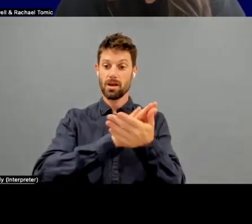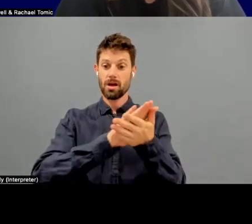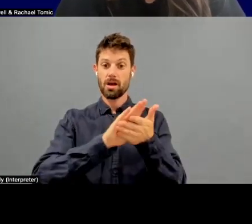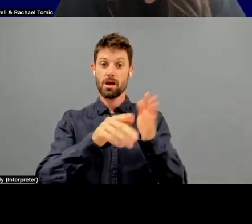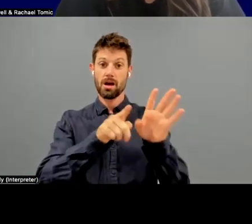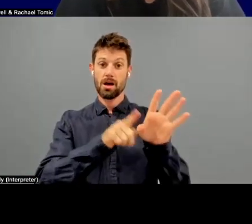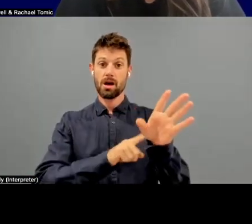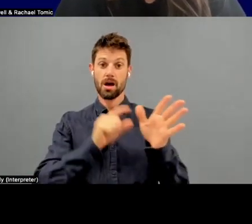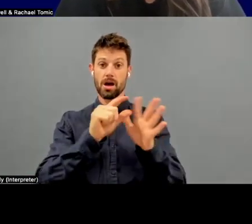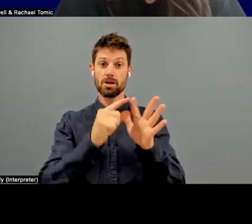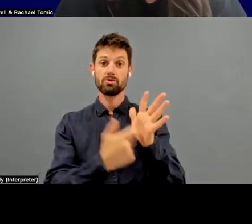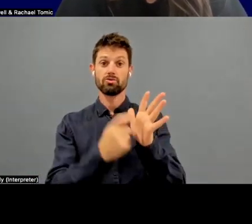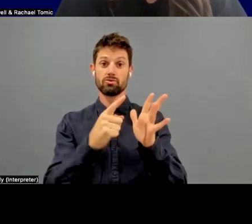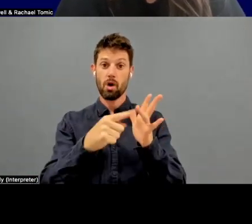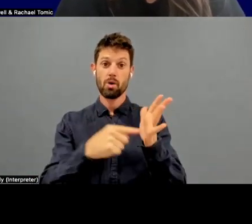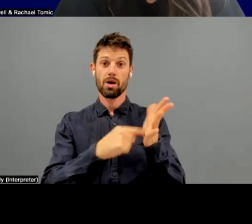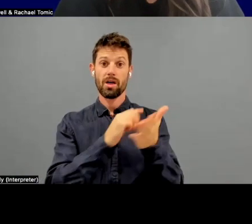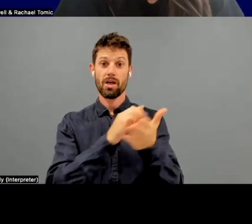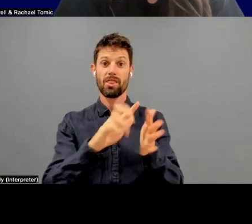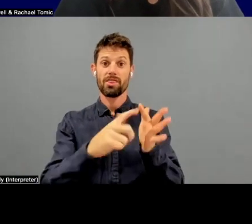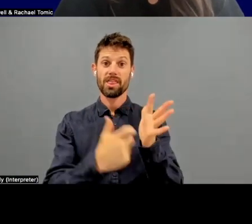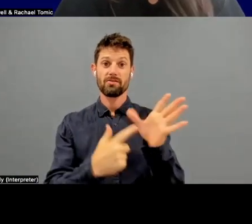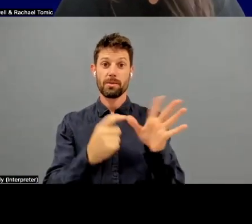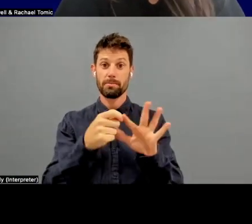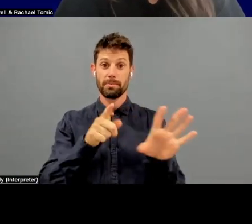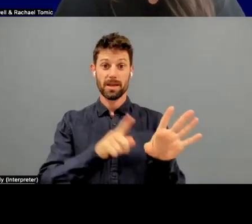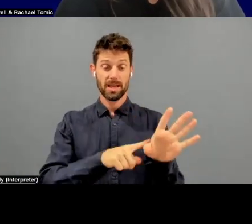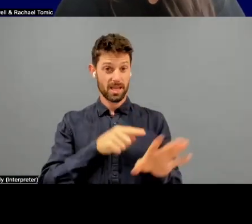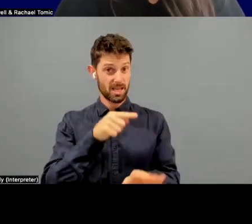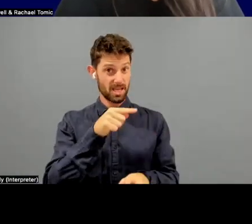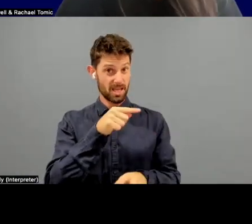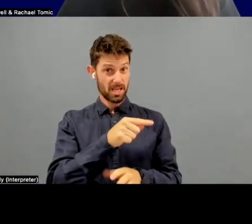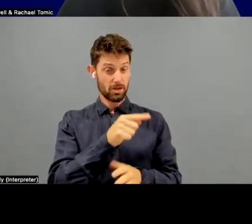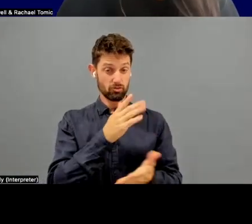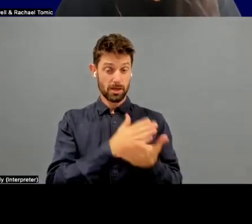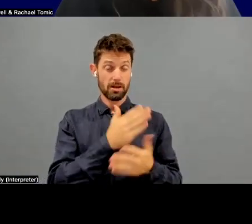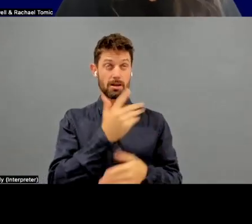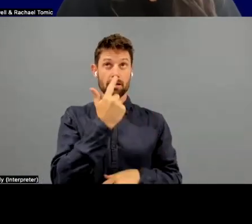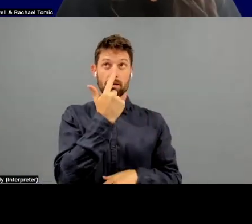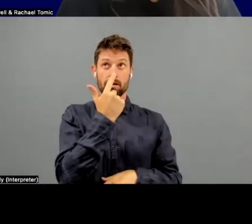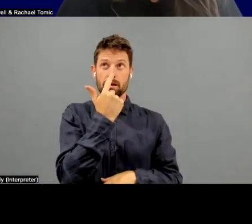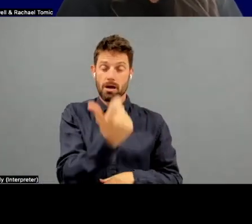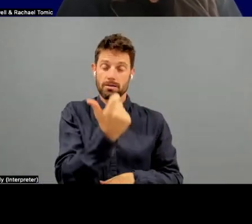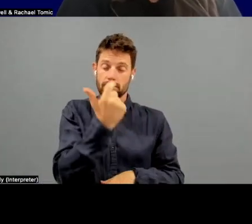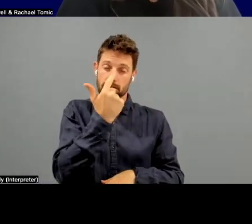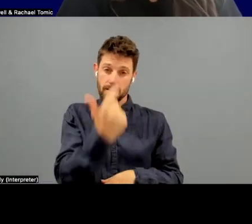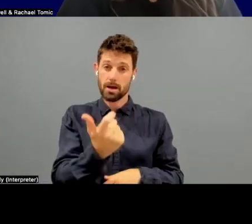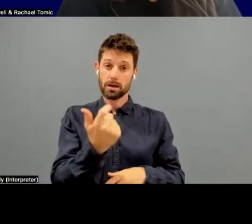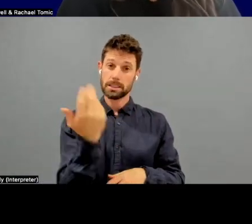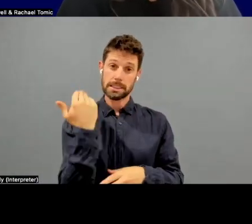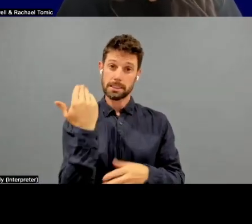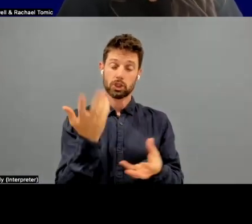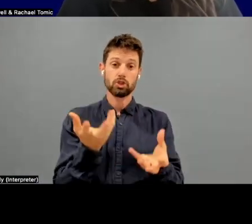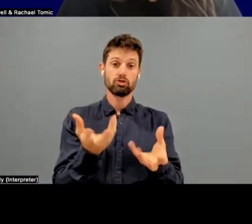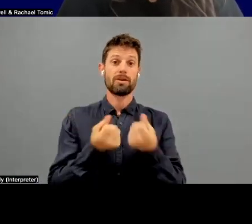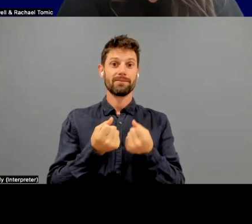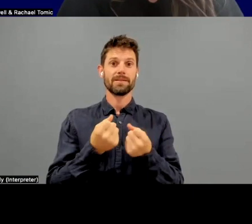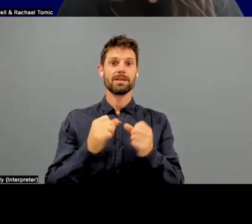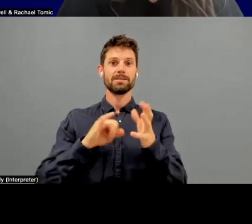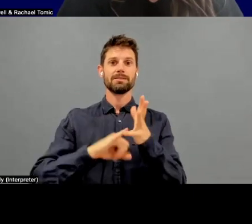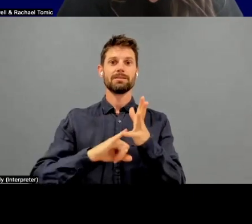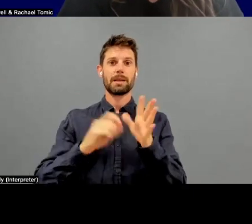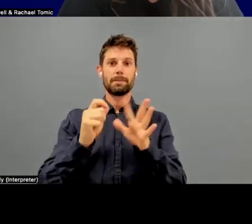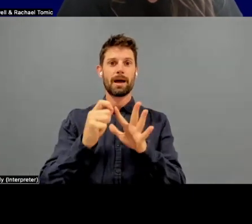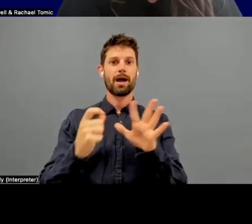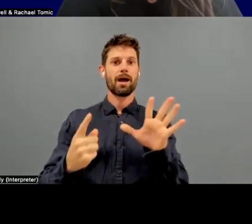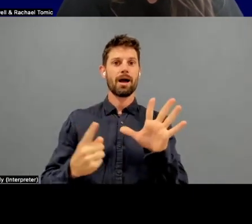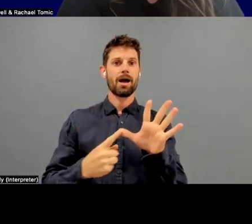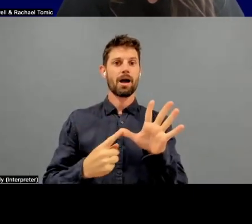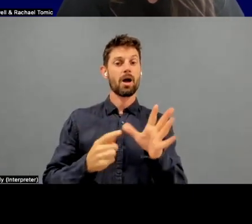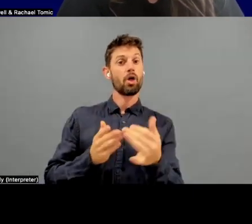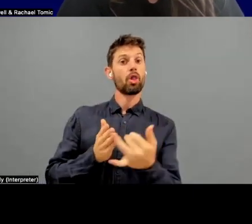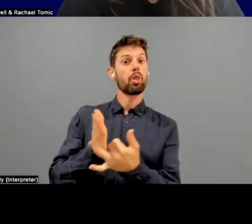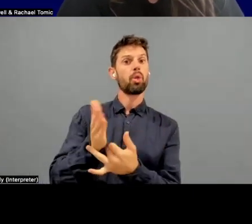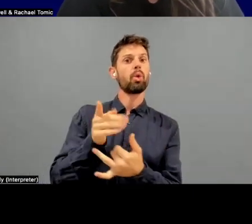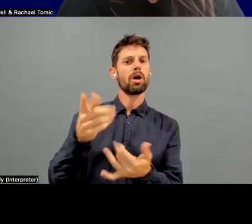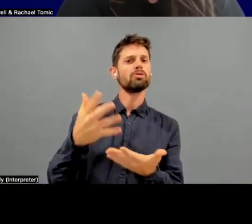lucky, what’s the word, recipient of a spa through a telethon grant and we've been doing